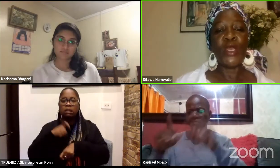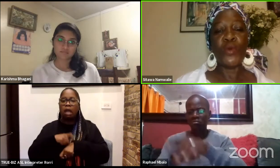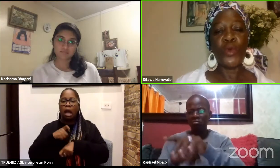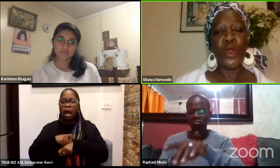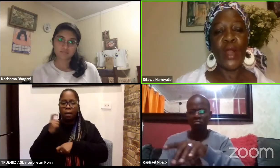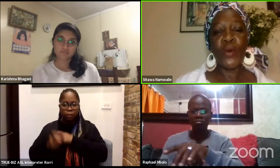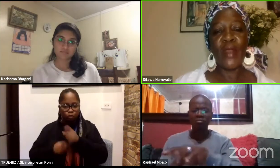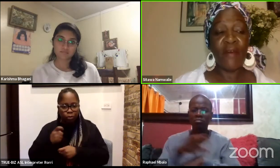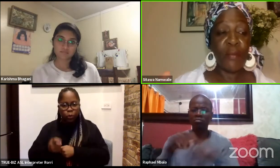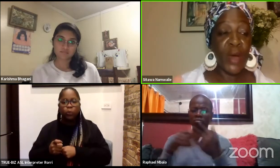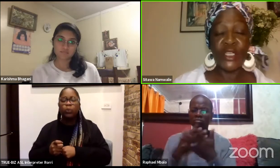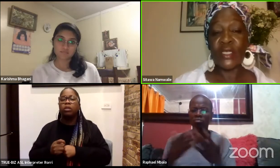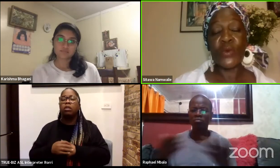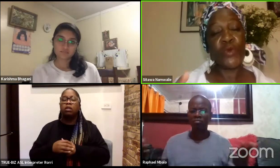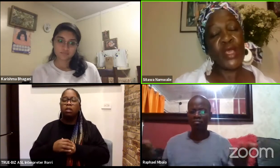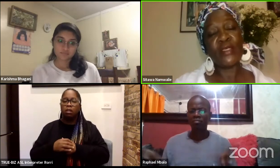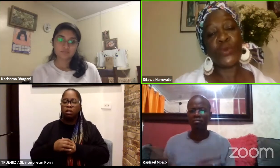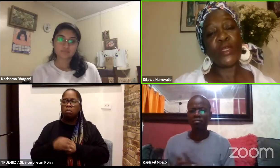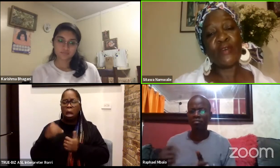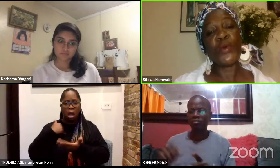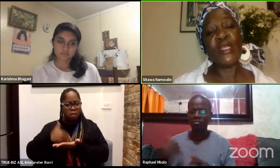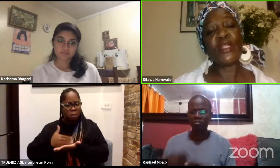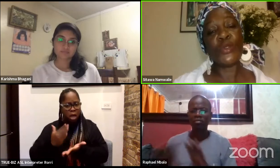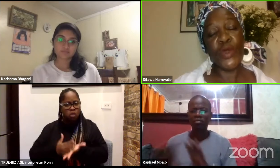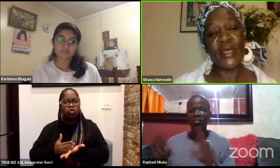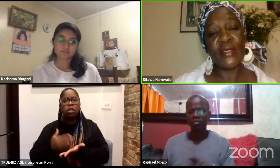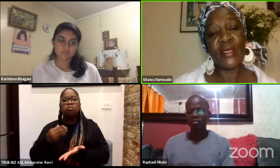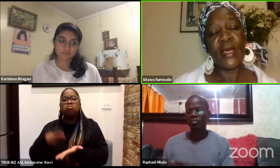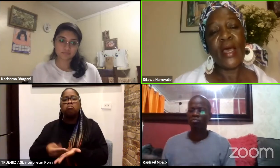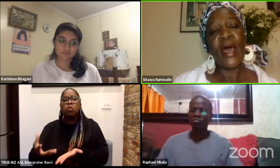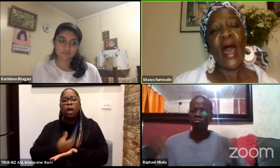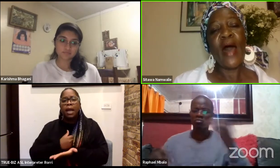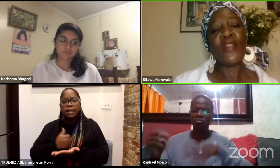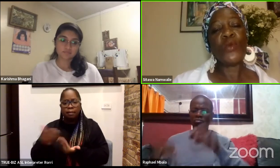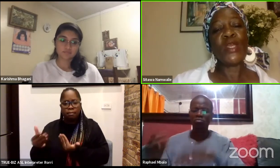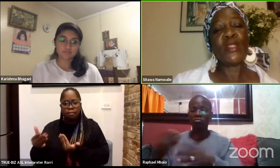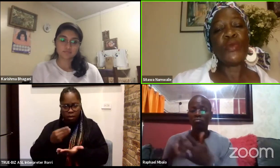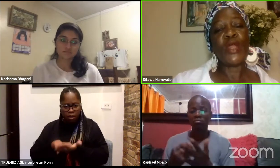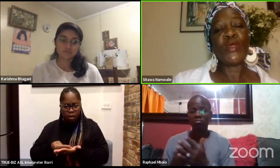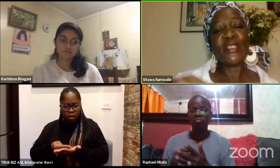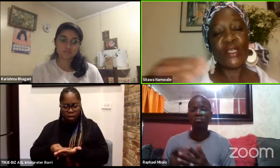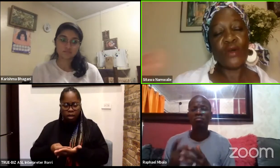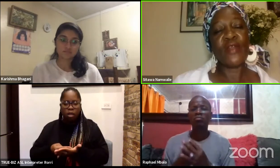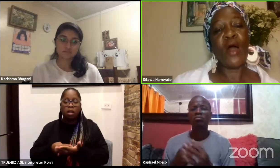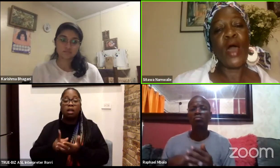and we'll have a budget and we raised whatever we needed to raise and then we set off now